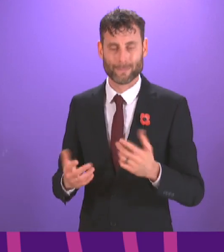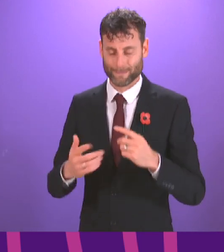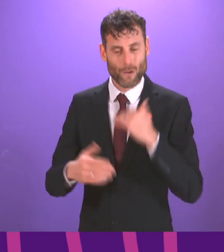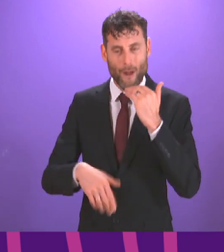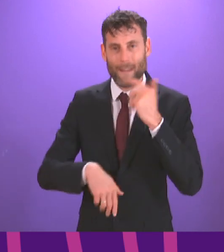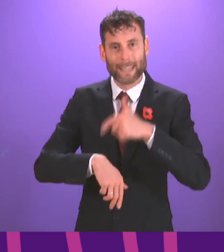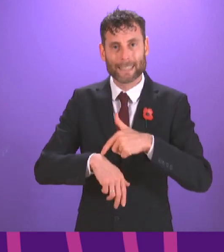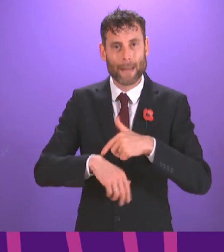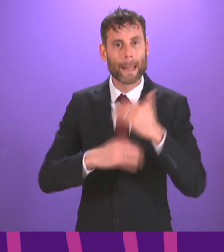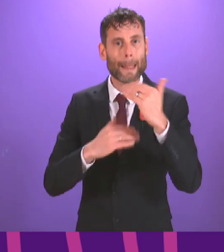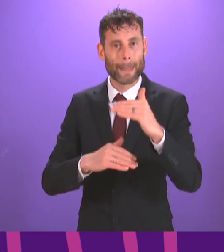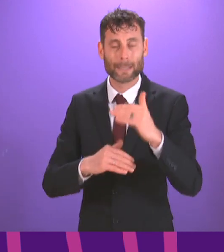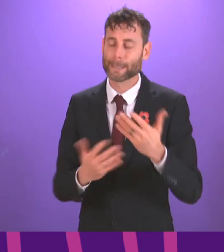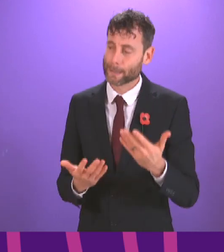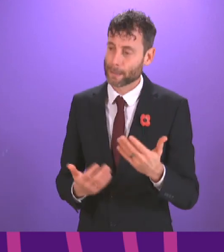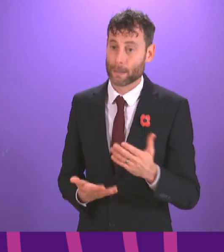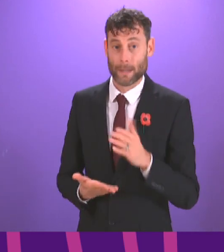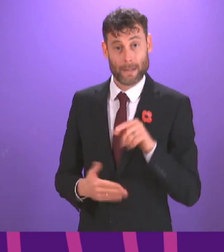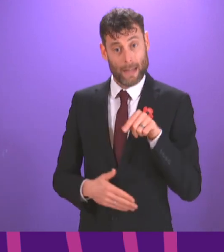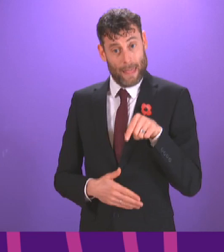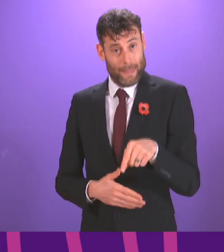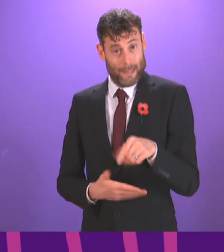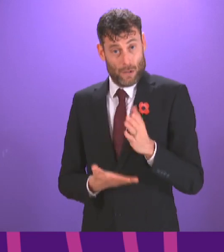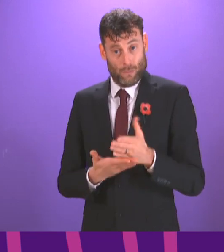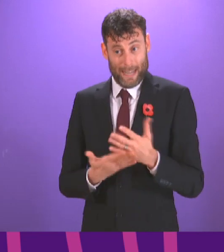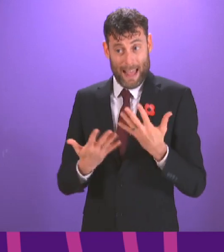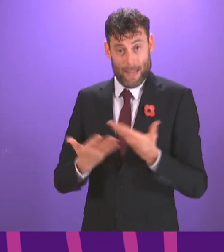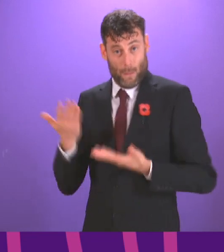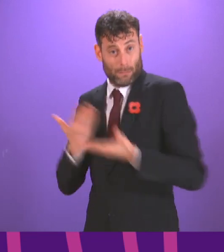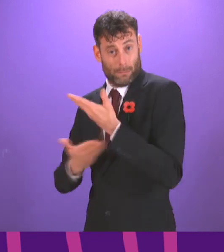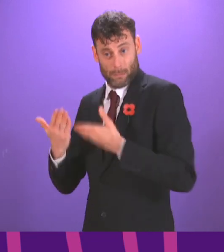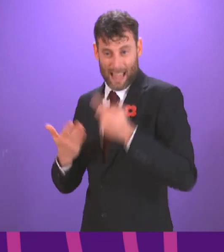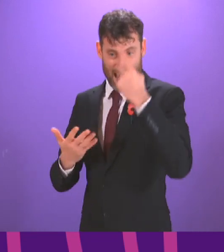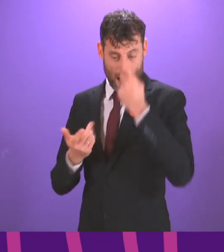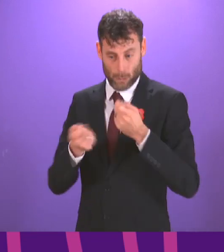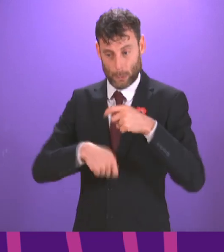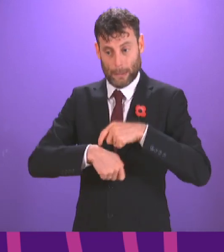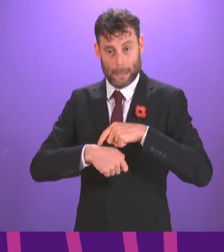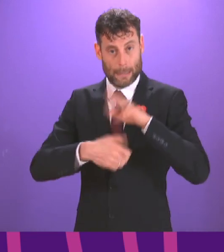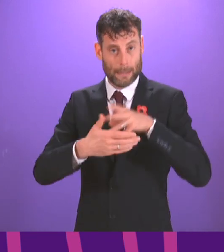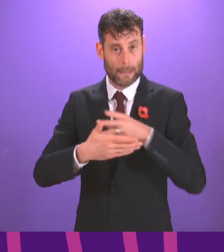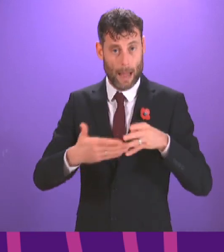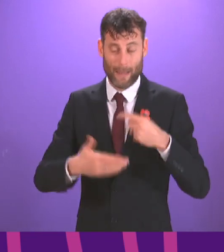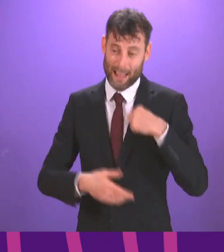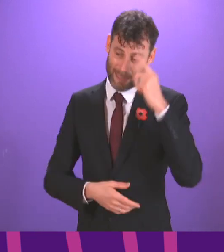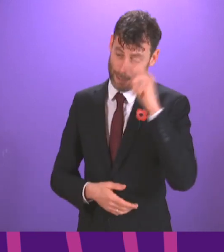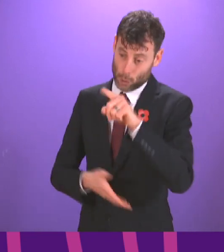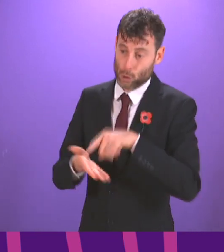them today. This is a matter of on-going debate at the bureau. I suggest that Johann Lamont puts